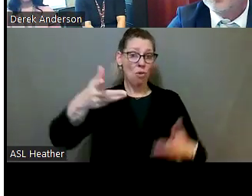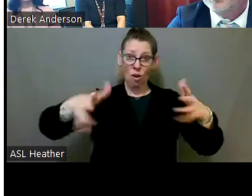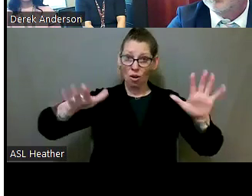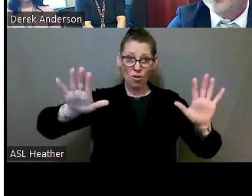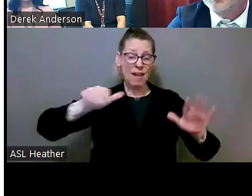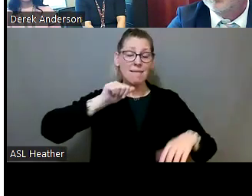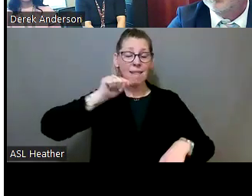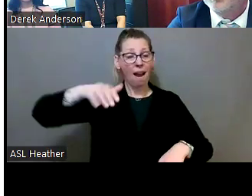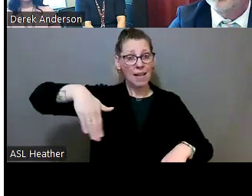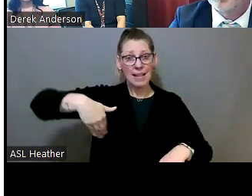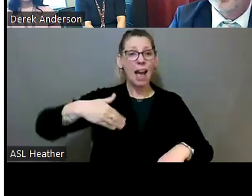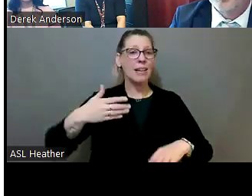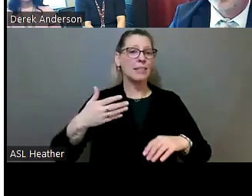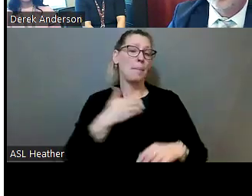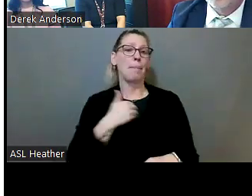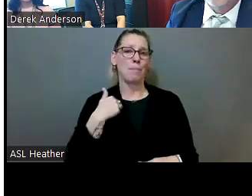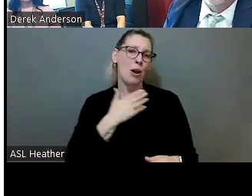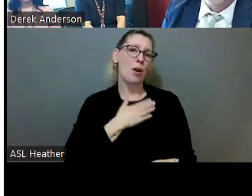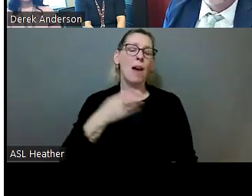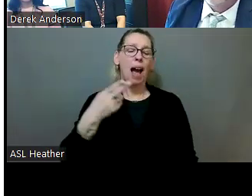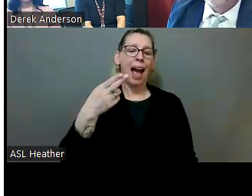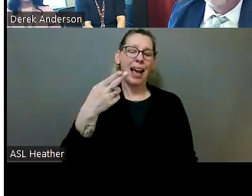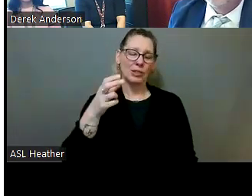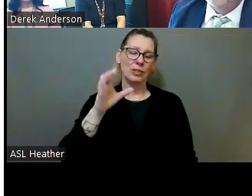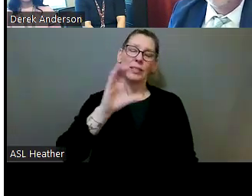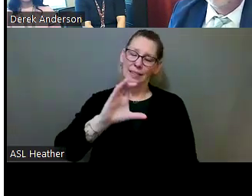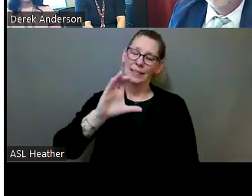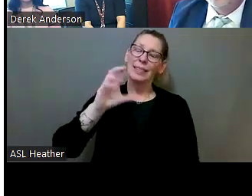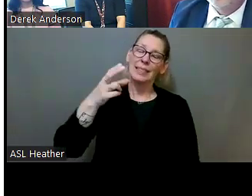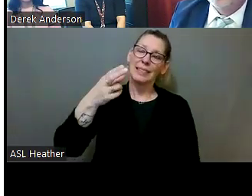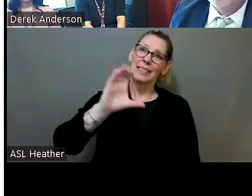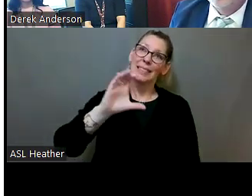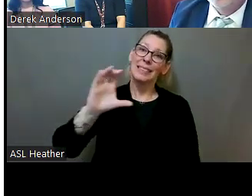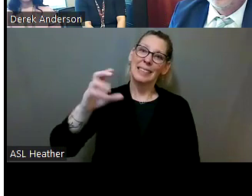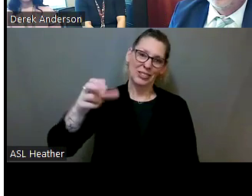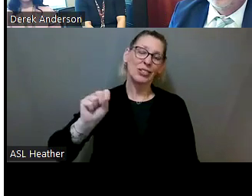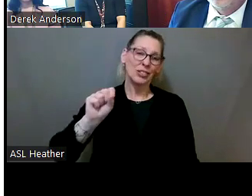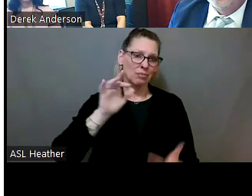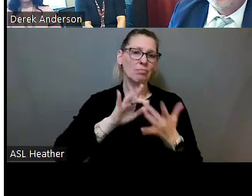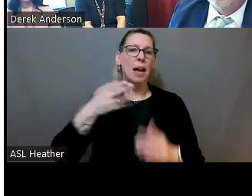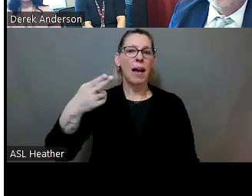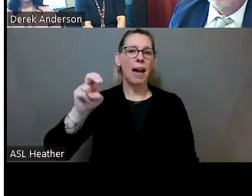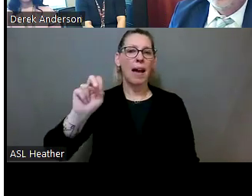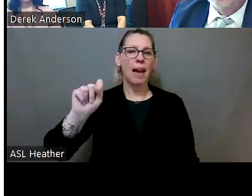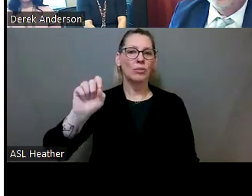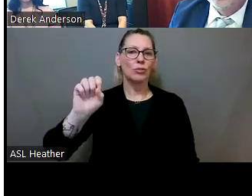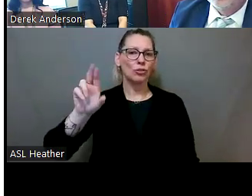for high school Success please contact Henterson and or Cy and explore whether